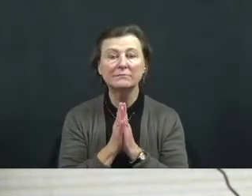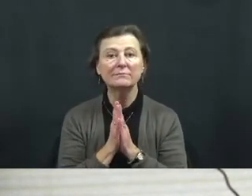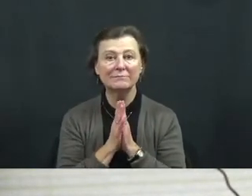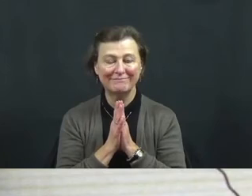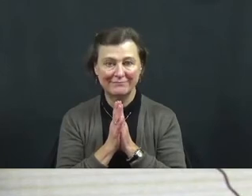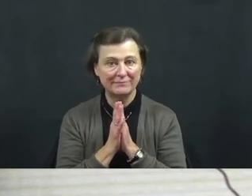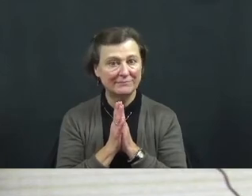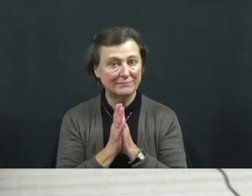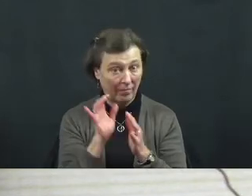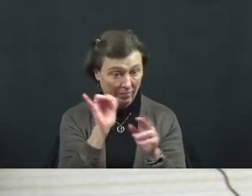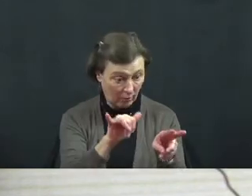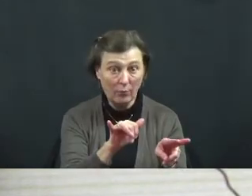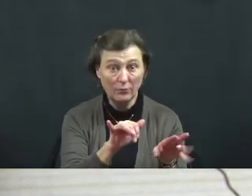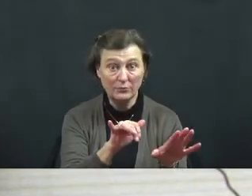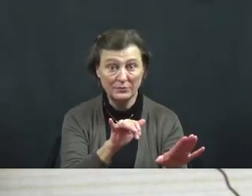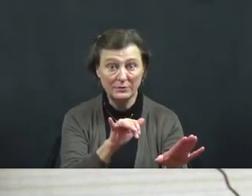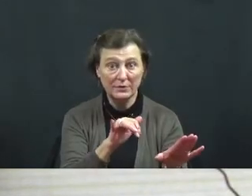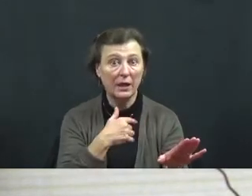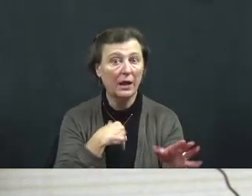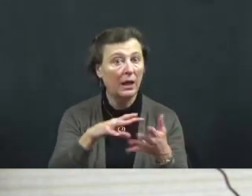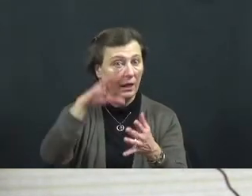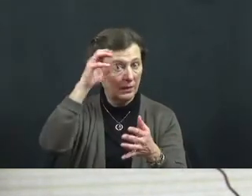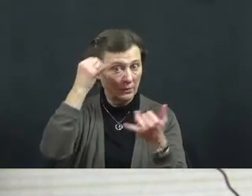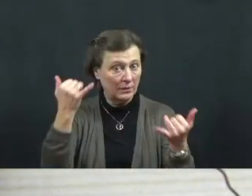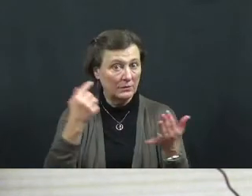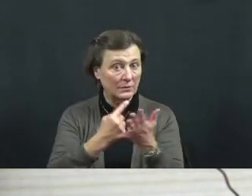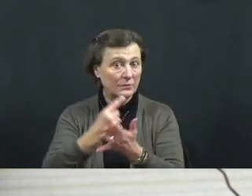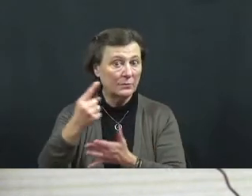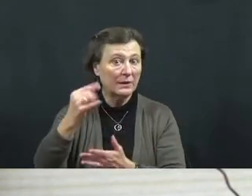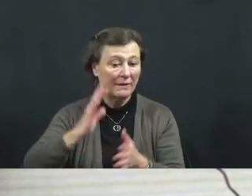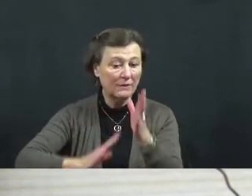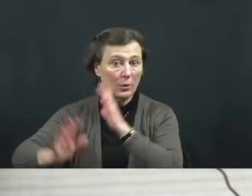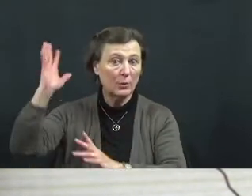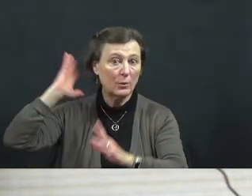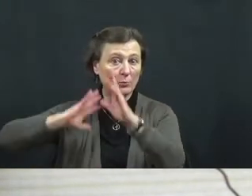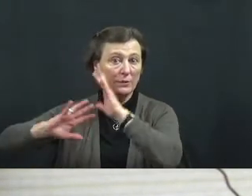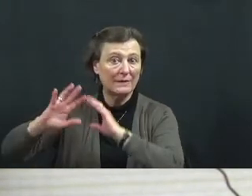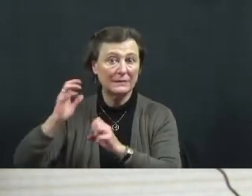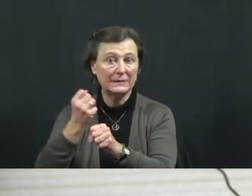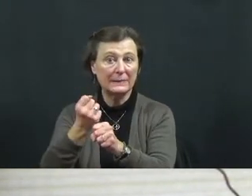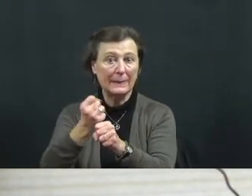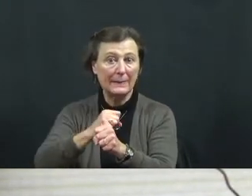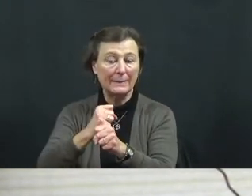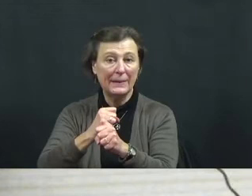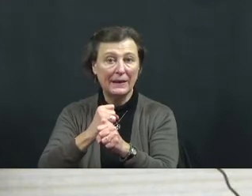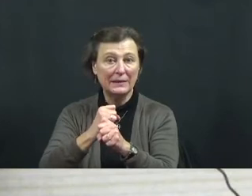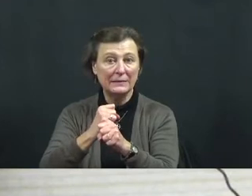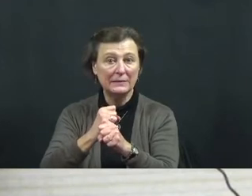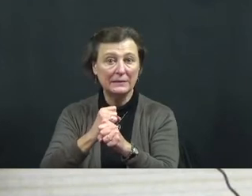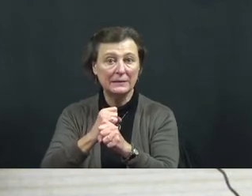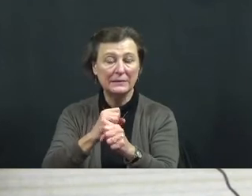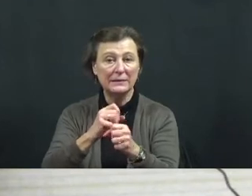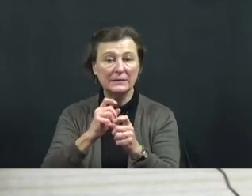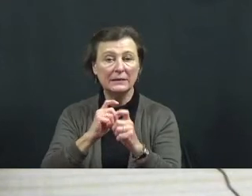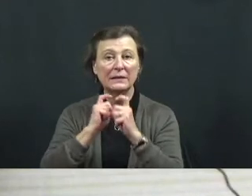Not only those, I learned this week of a previously made bequest of a hundred and fifty thousand